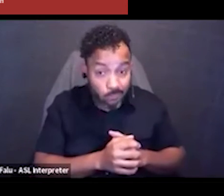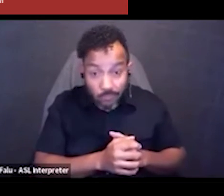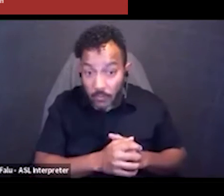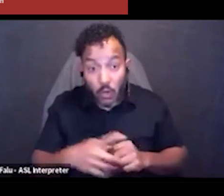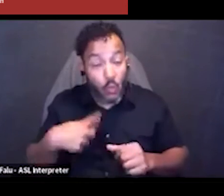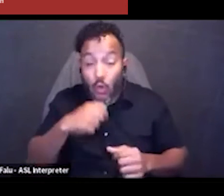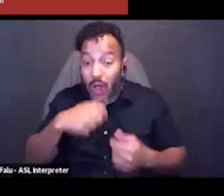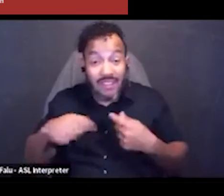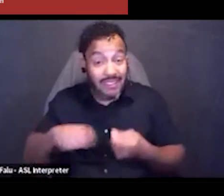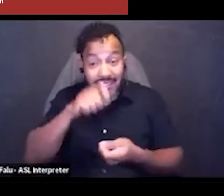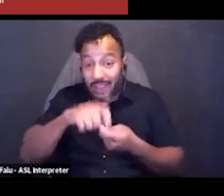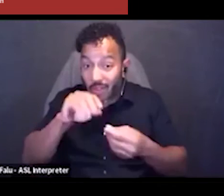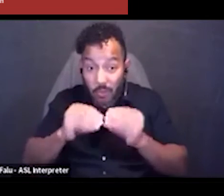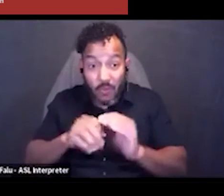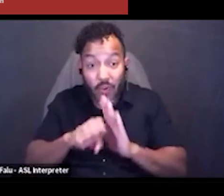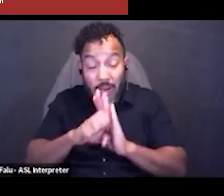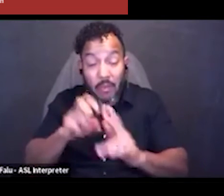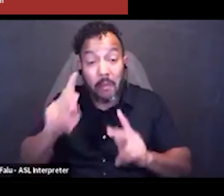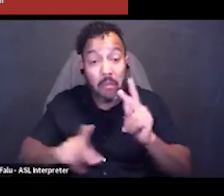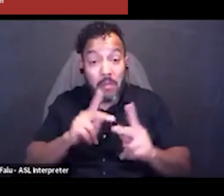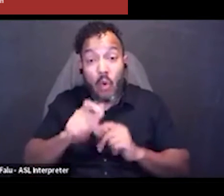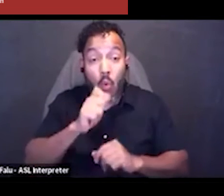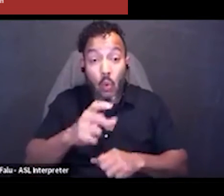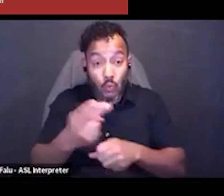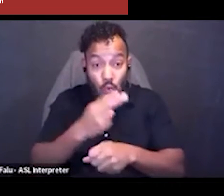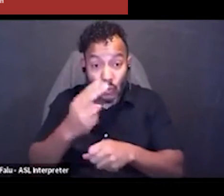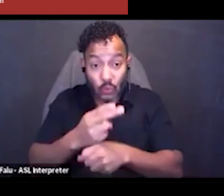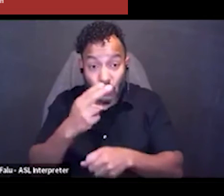particularly those who utilize personal services.